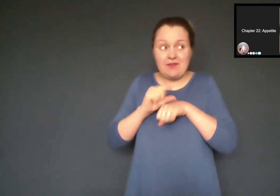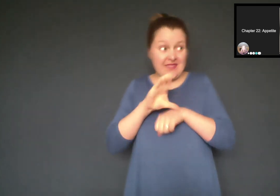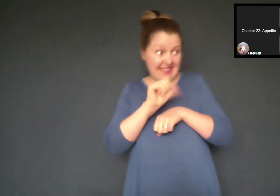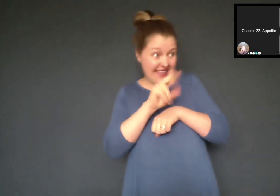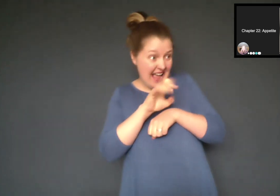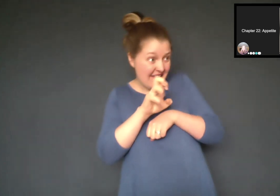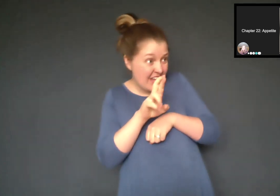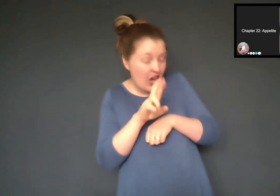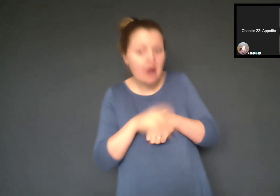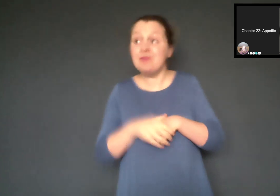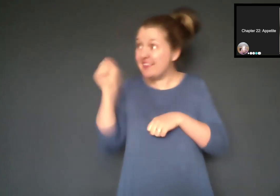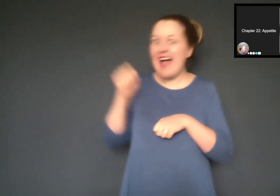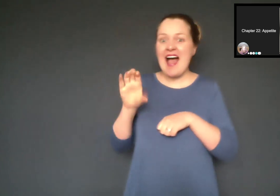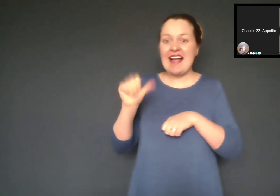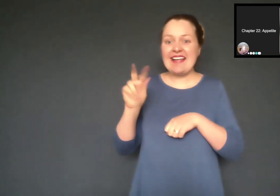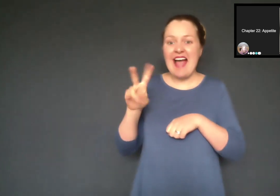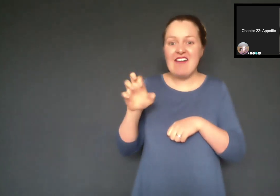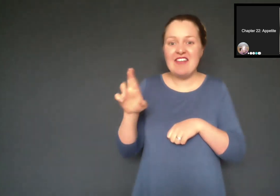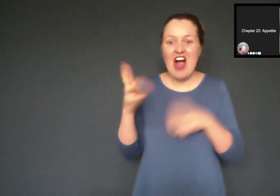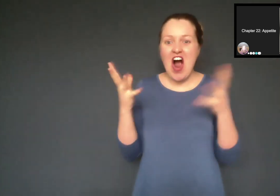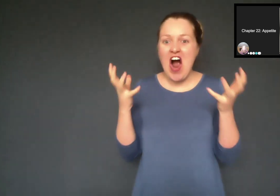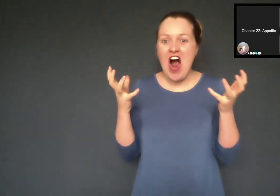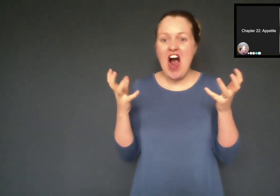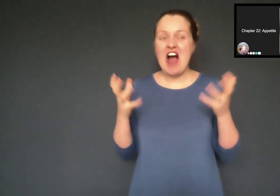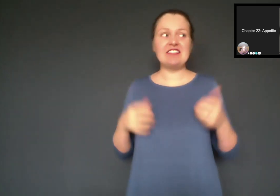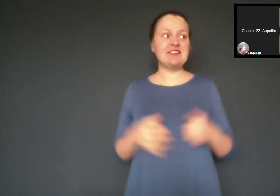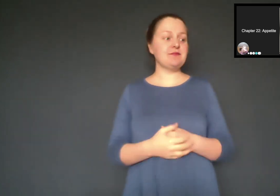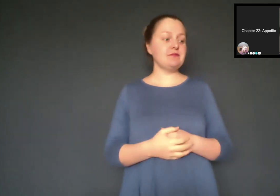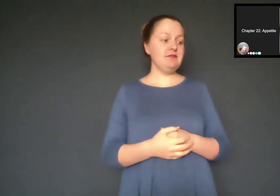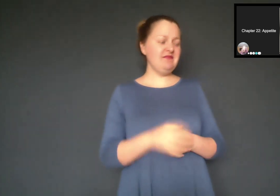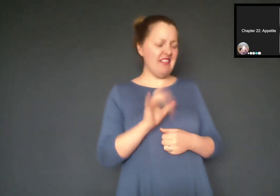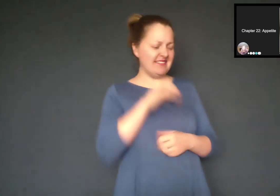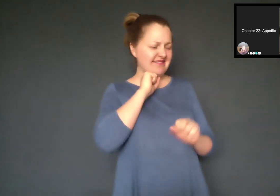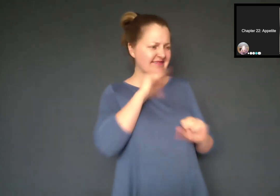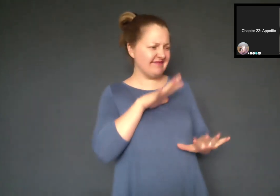really it's disgusting i still want it said harvey and frog's legs